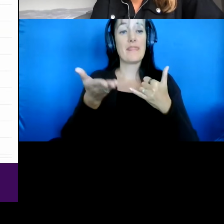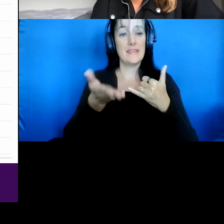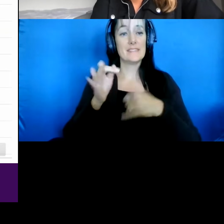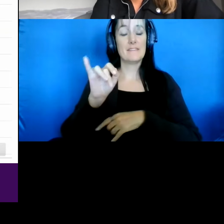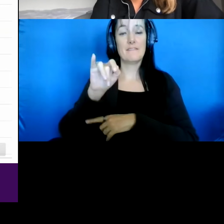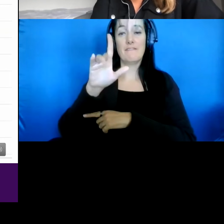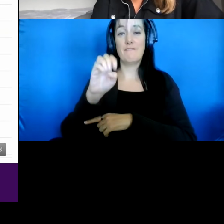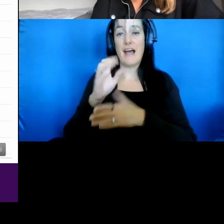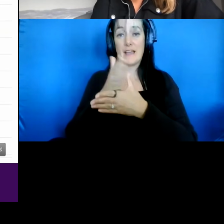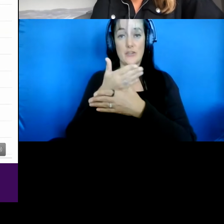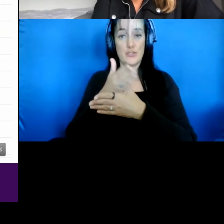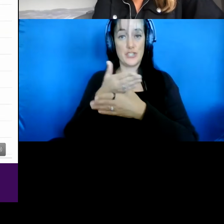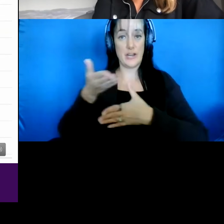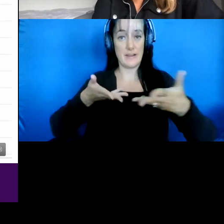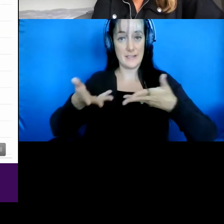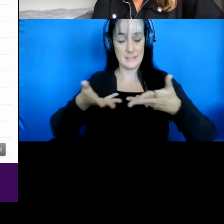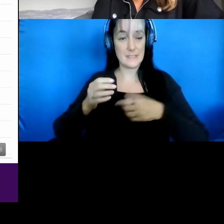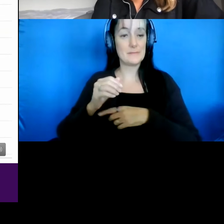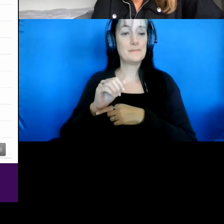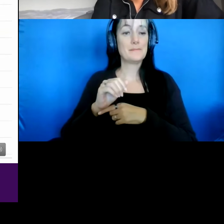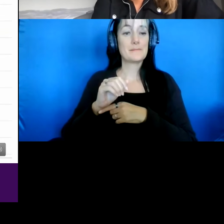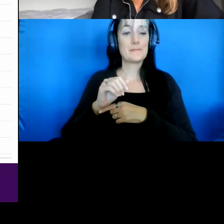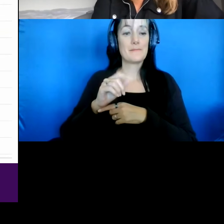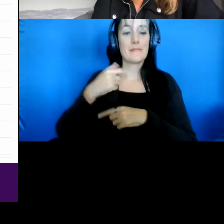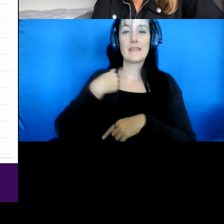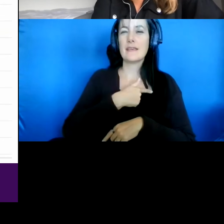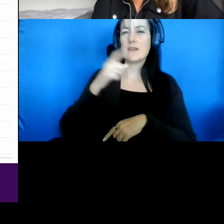at the bottom of the page that needs to be moved into a subfolder that happens to be